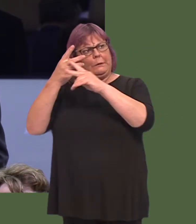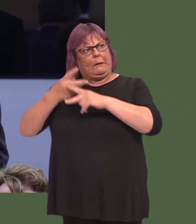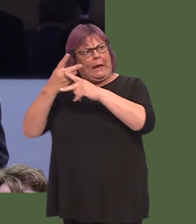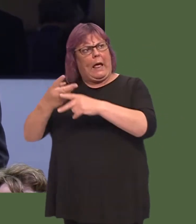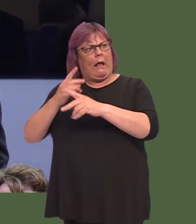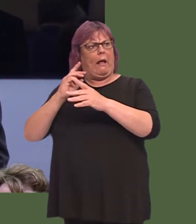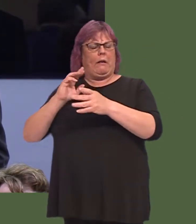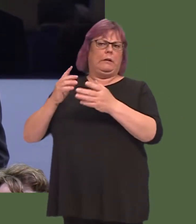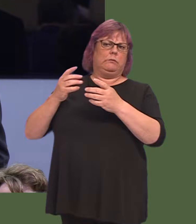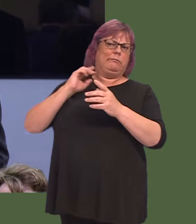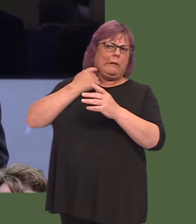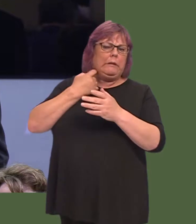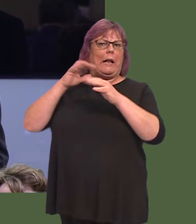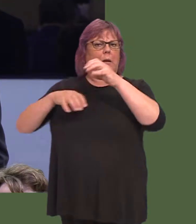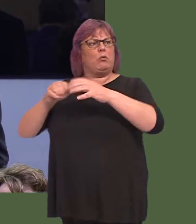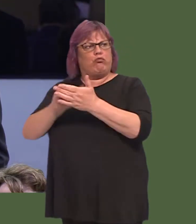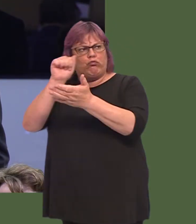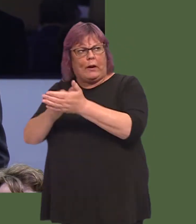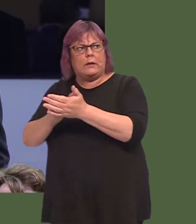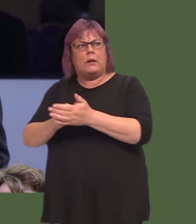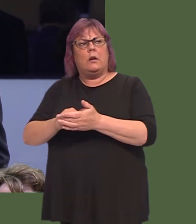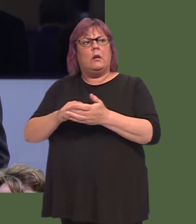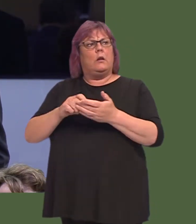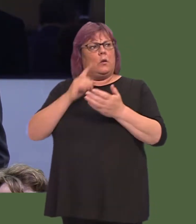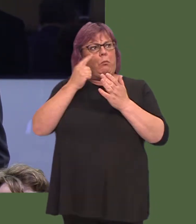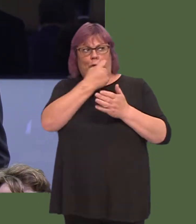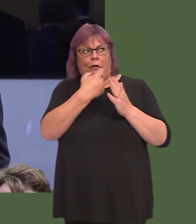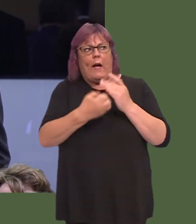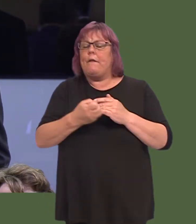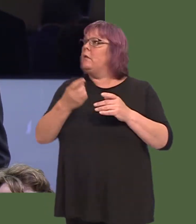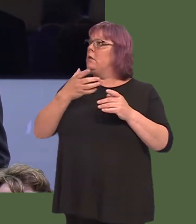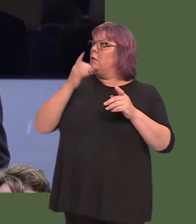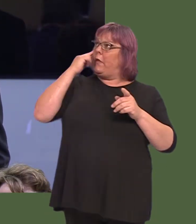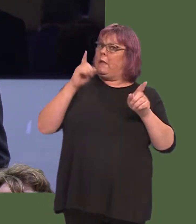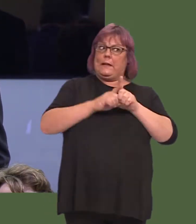Does the First Minister agree that this is an effective way to prevent animal cruelty,